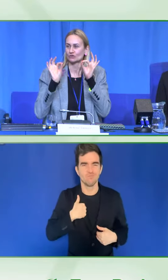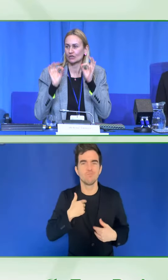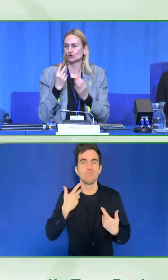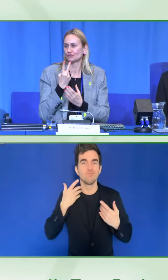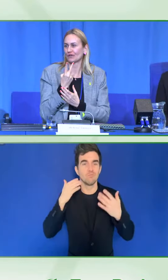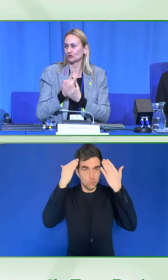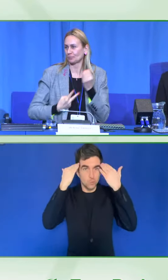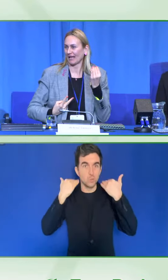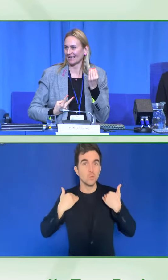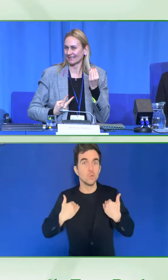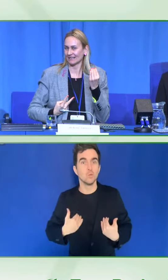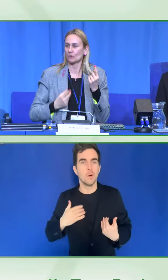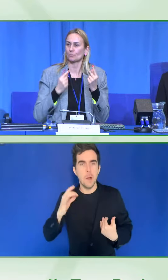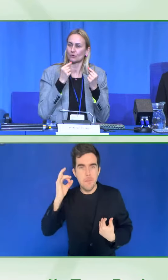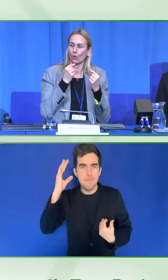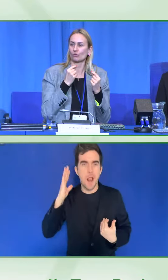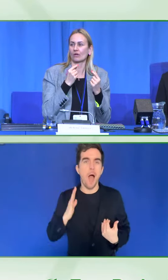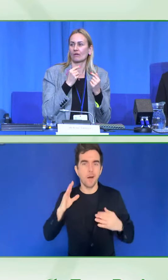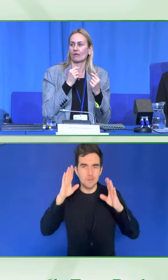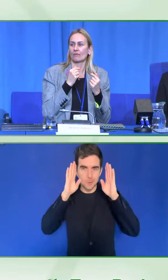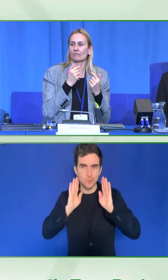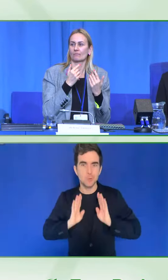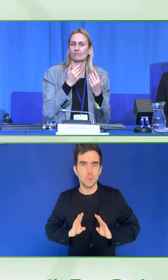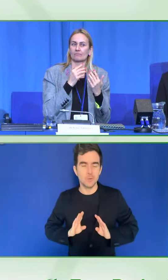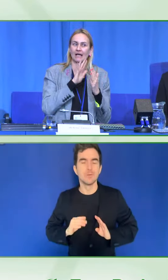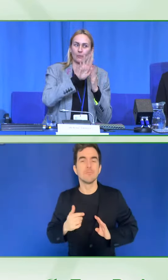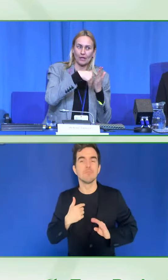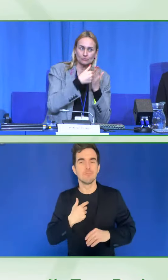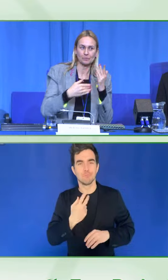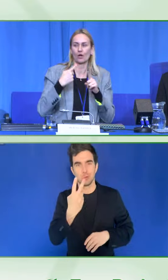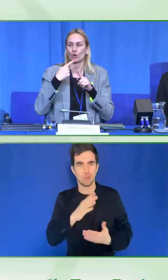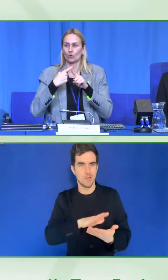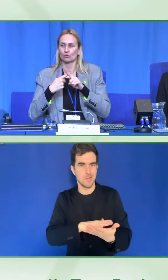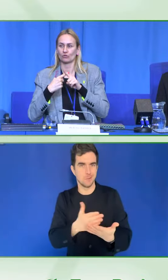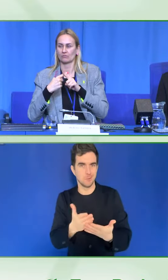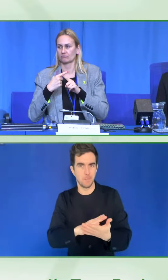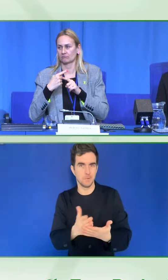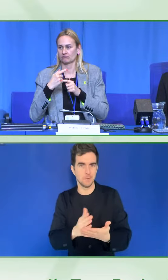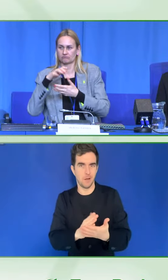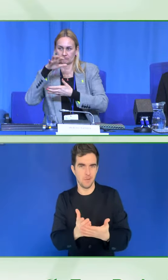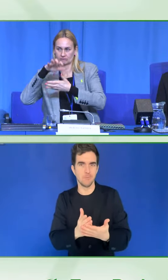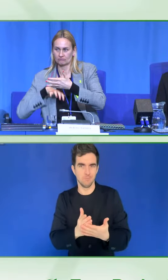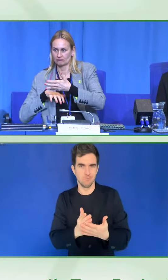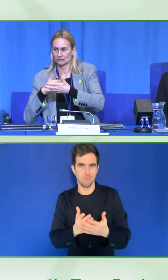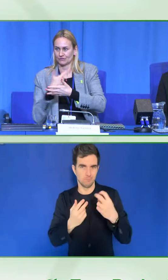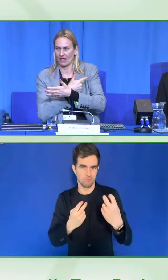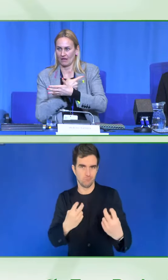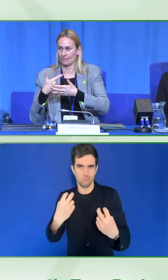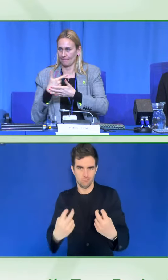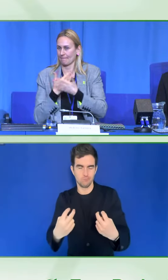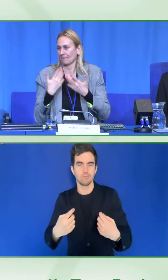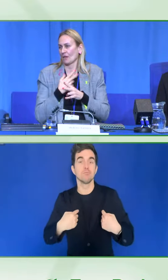(Video plays) To make the character brighter and greener darker.